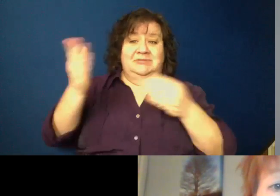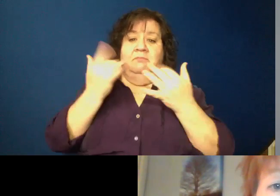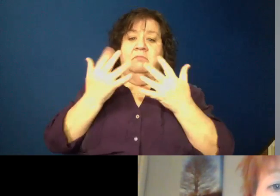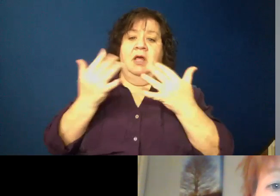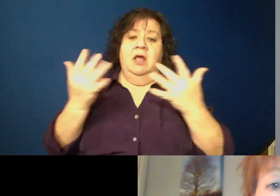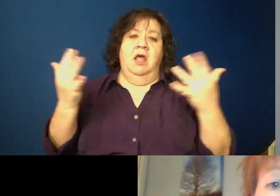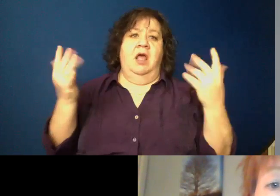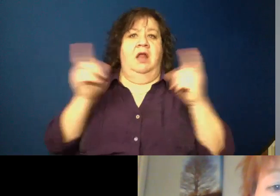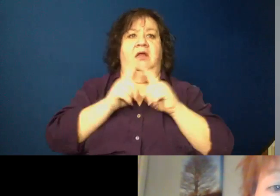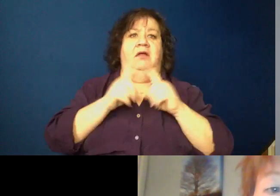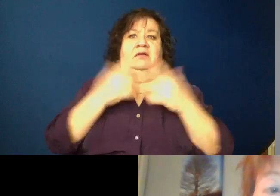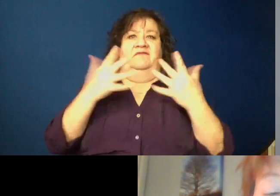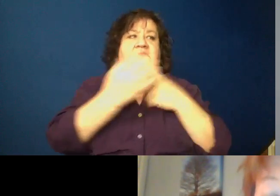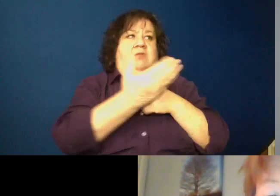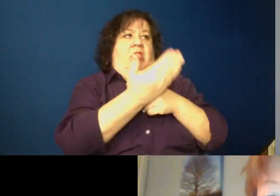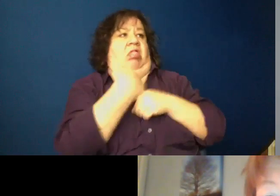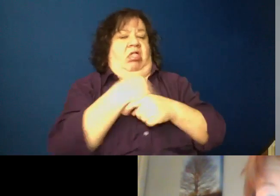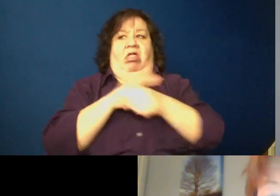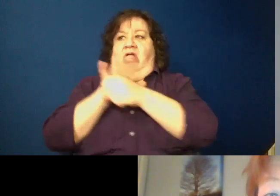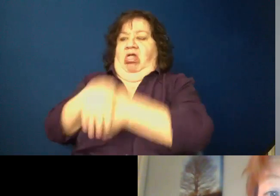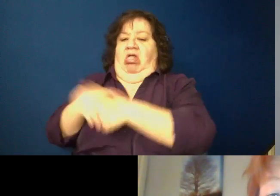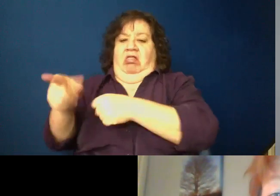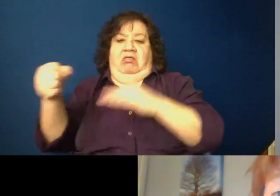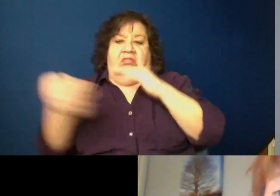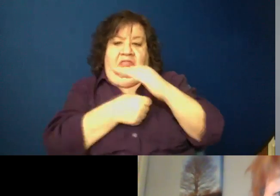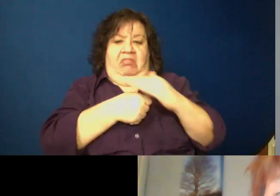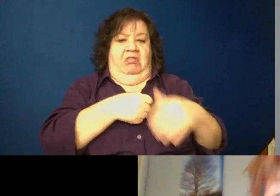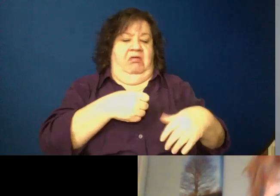um we believe that international organizations and government must ensure that persons with